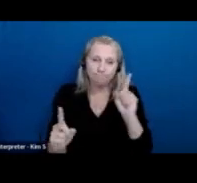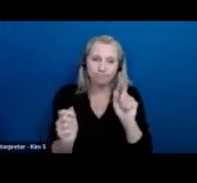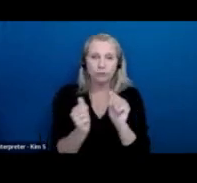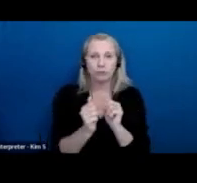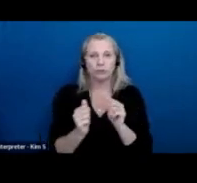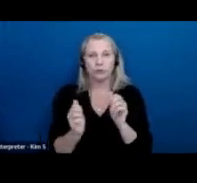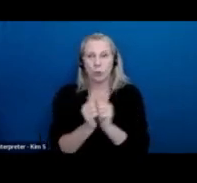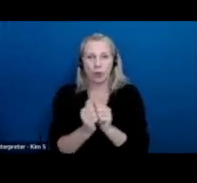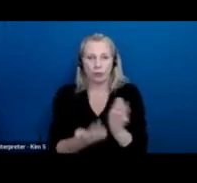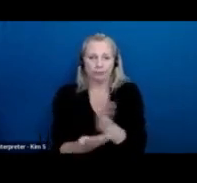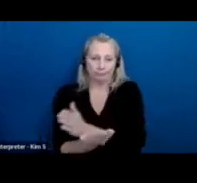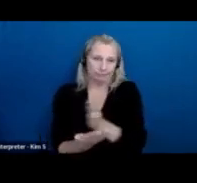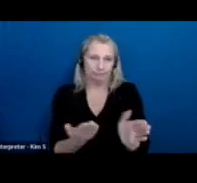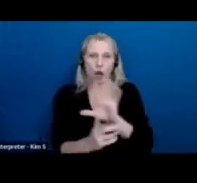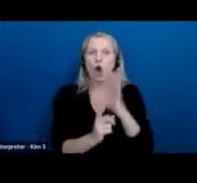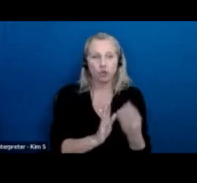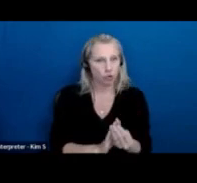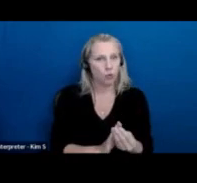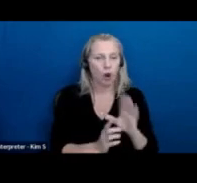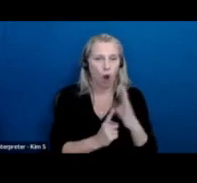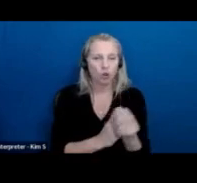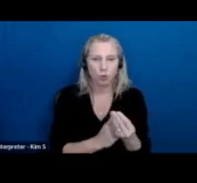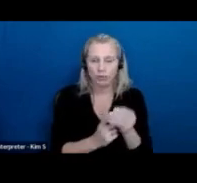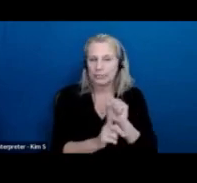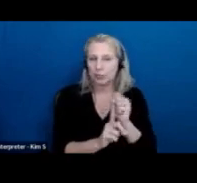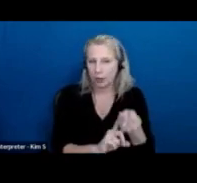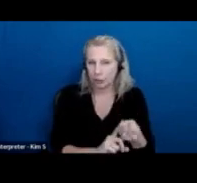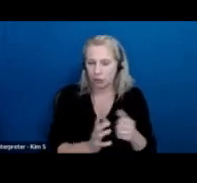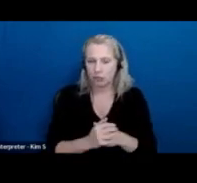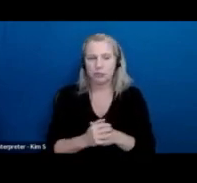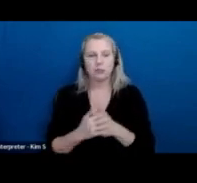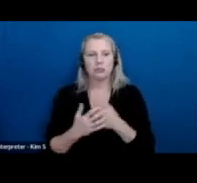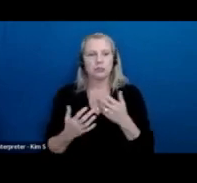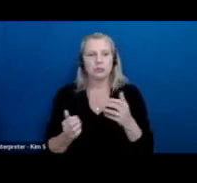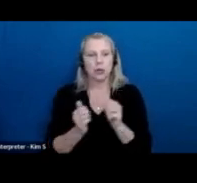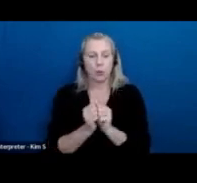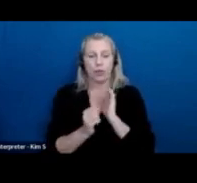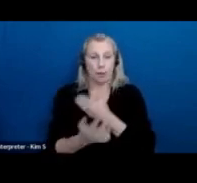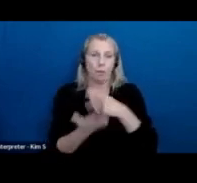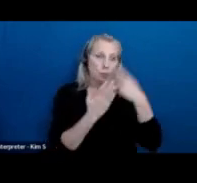cultural assess situations. In wraparound many families come